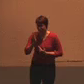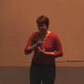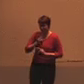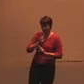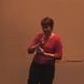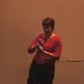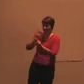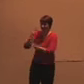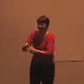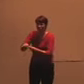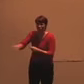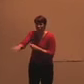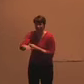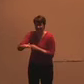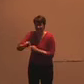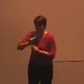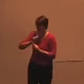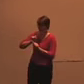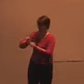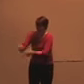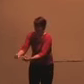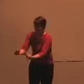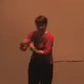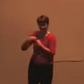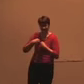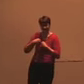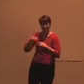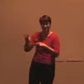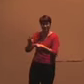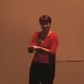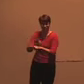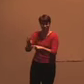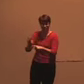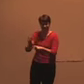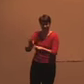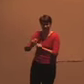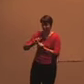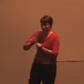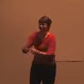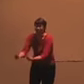then some specific functions or some specific things are coming.